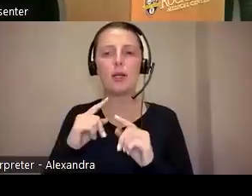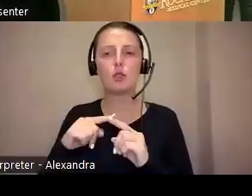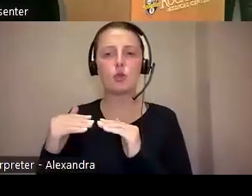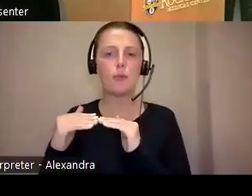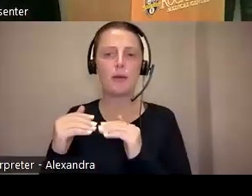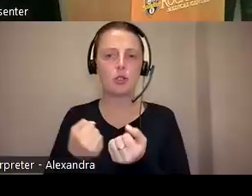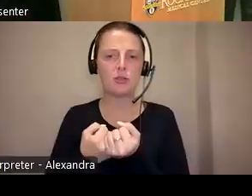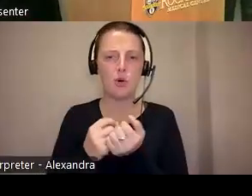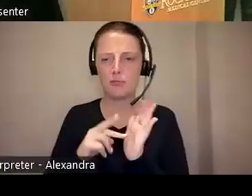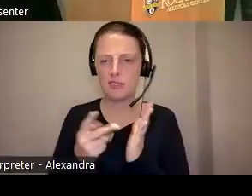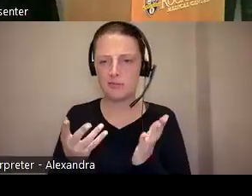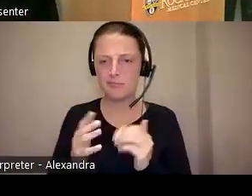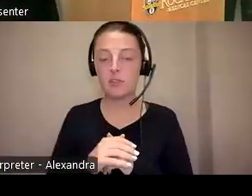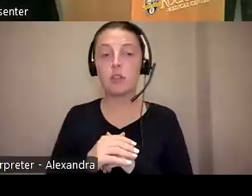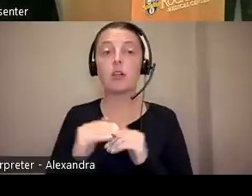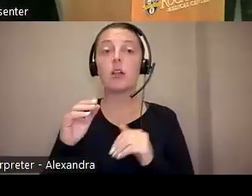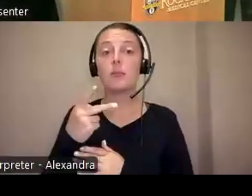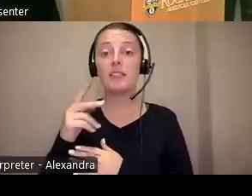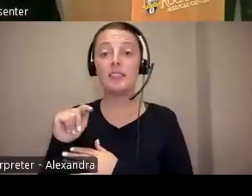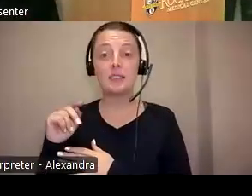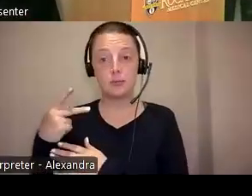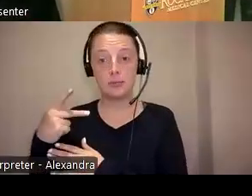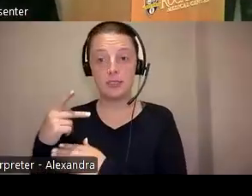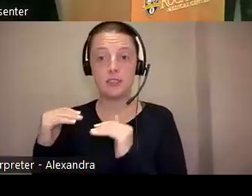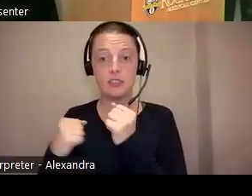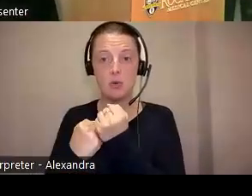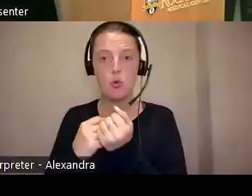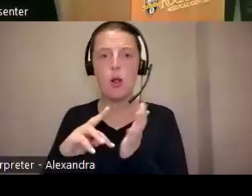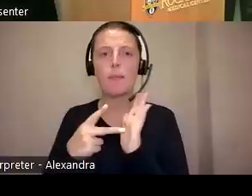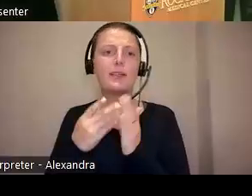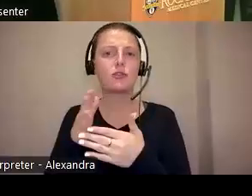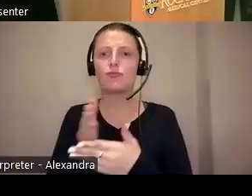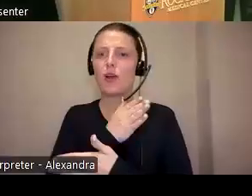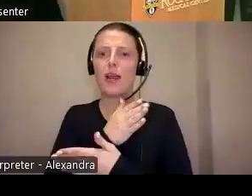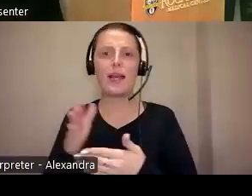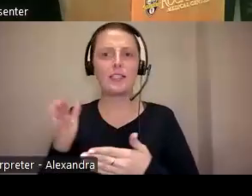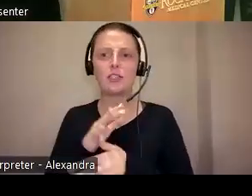support is a range of activities and interactions between people who have experiences with mental